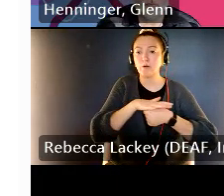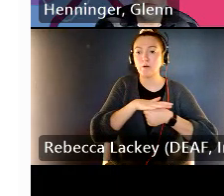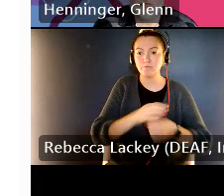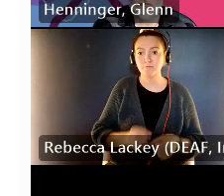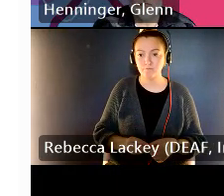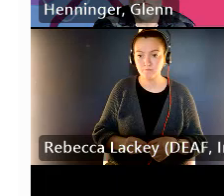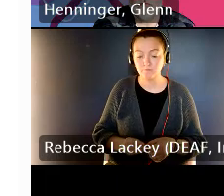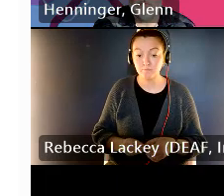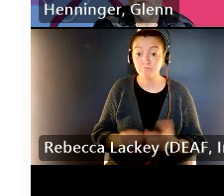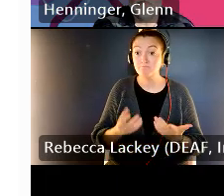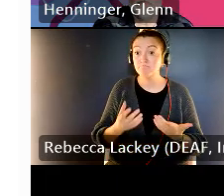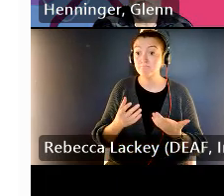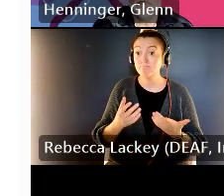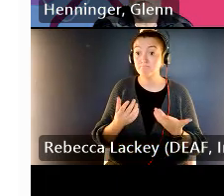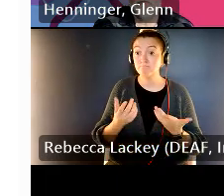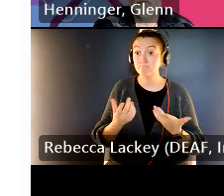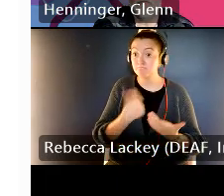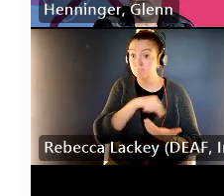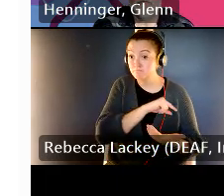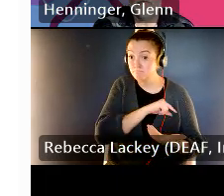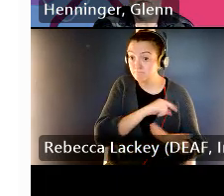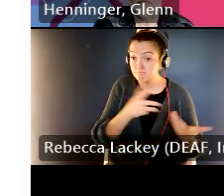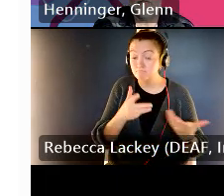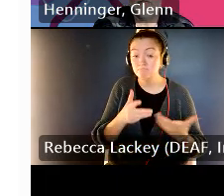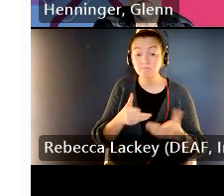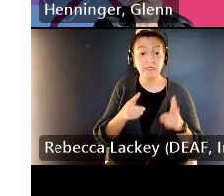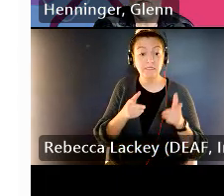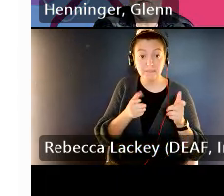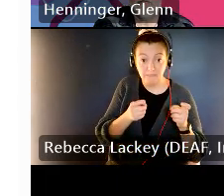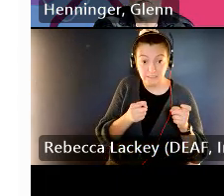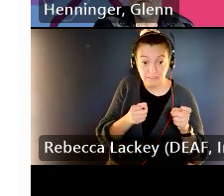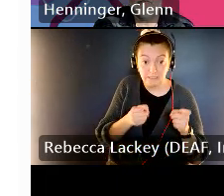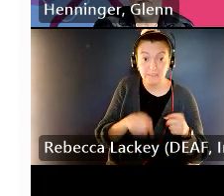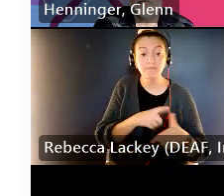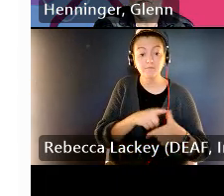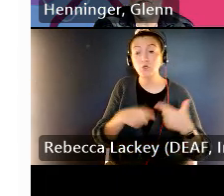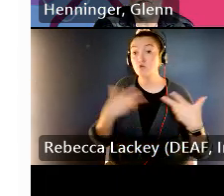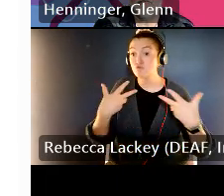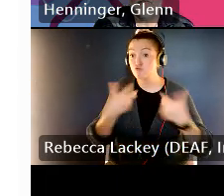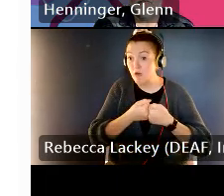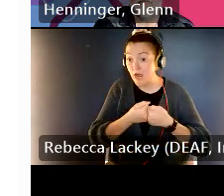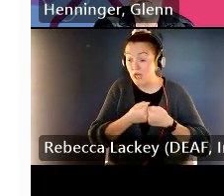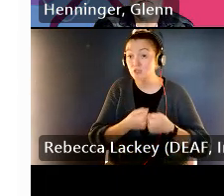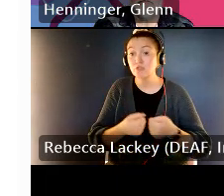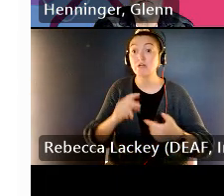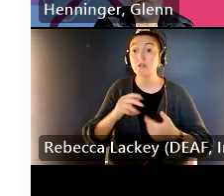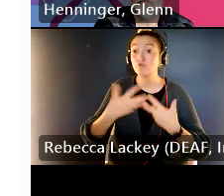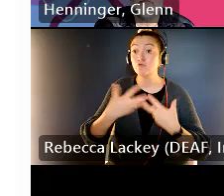And the criteria we used are speeding, crash rate, crash severity,